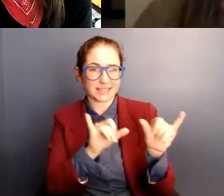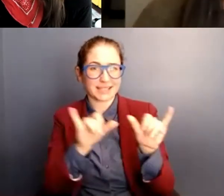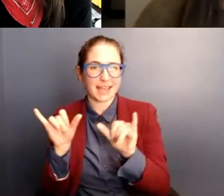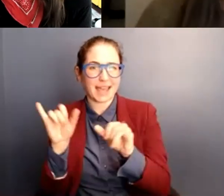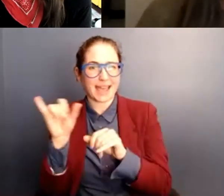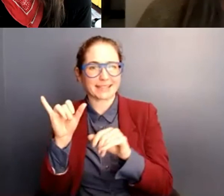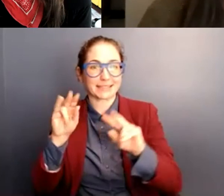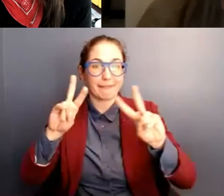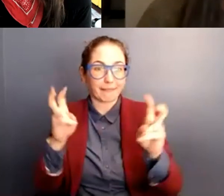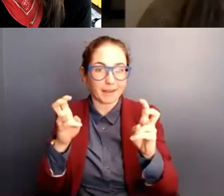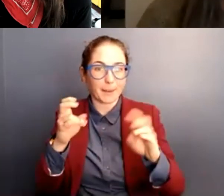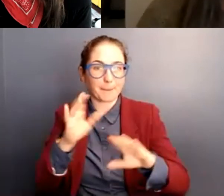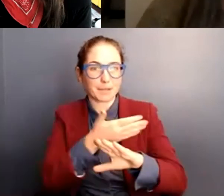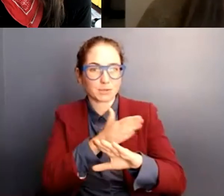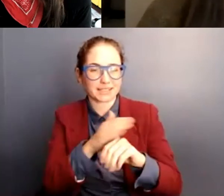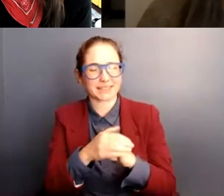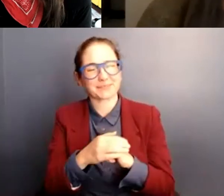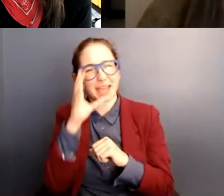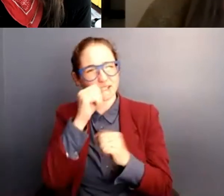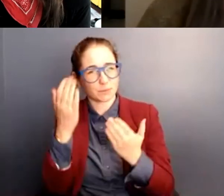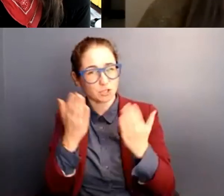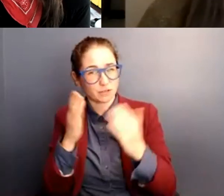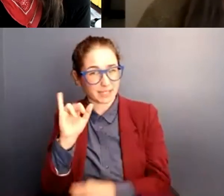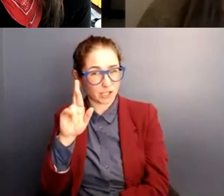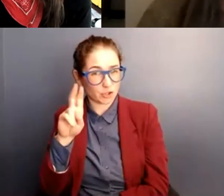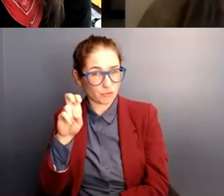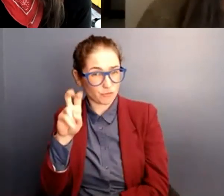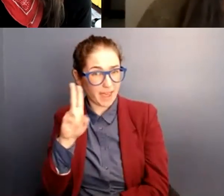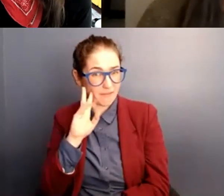I'm assuming a service like Rev would insert the lyrics appropriately.